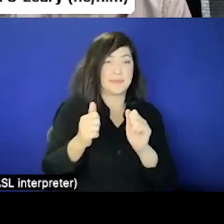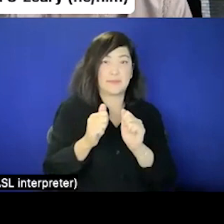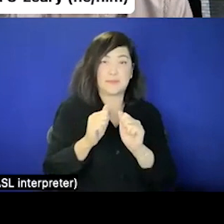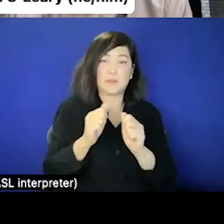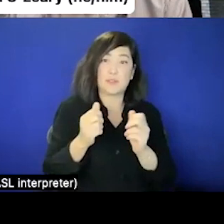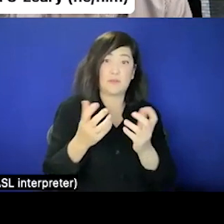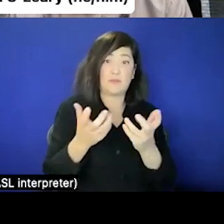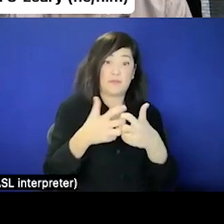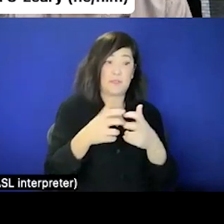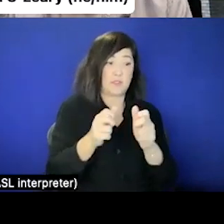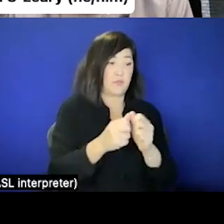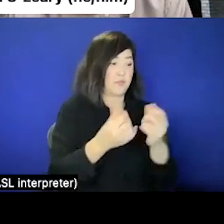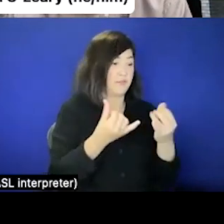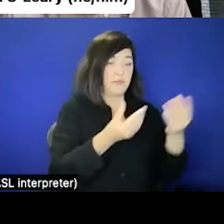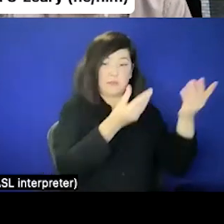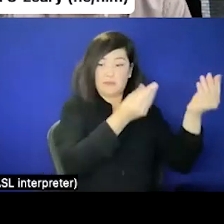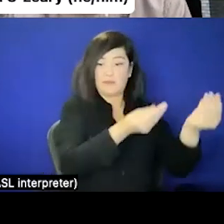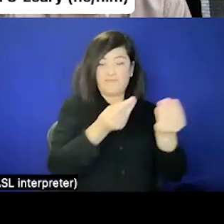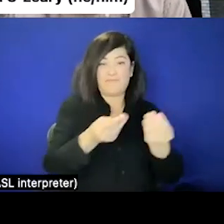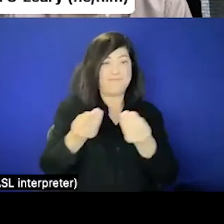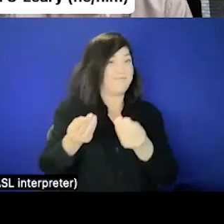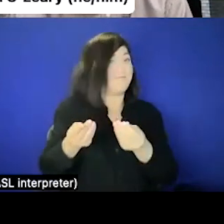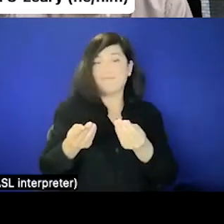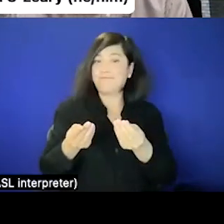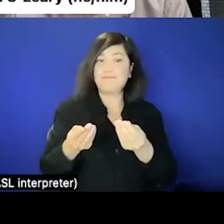And the last piece, particularly when it comes to metadata, is that we see